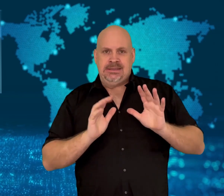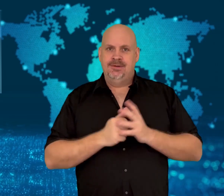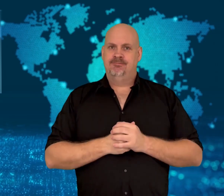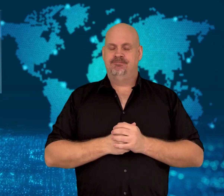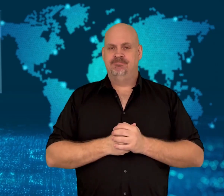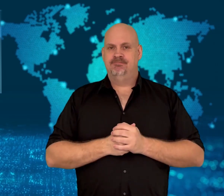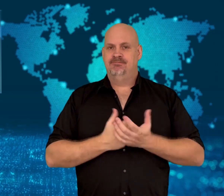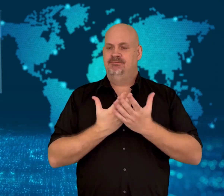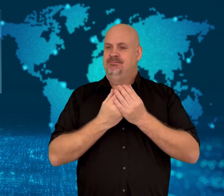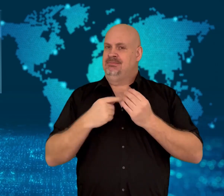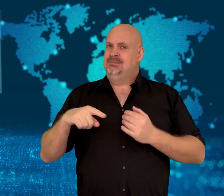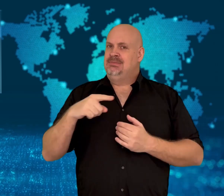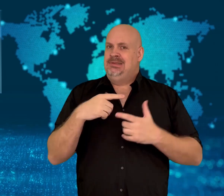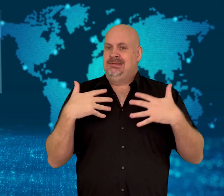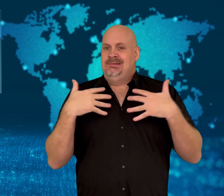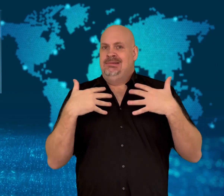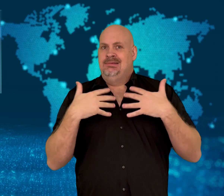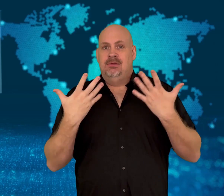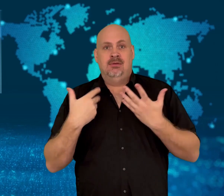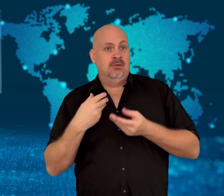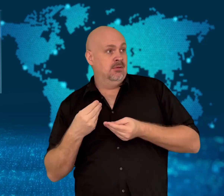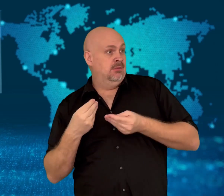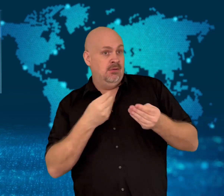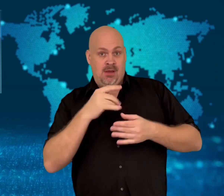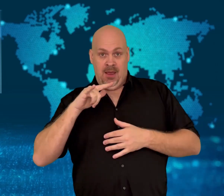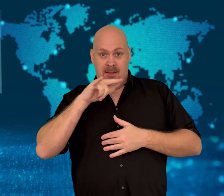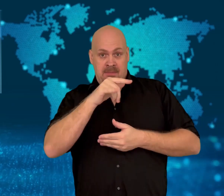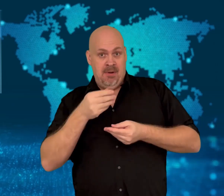these weapons to Ukraine.